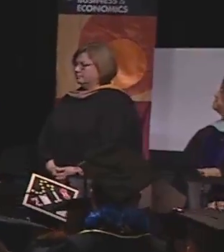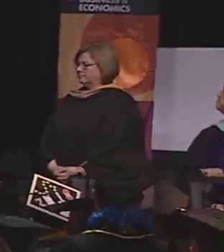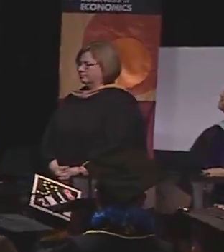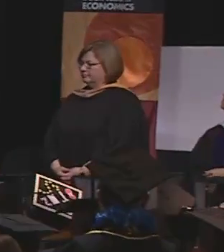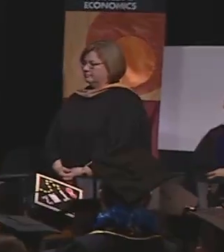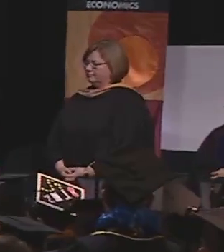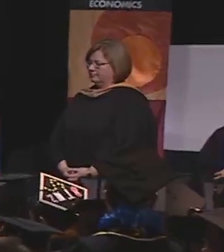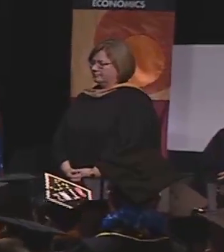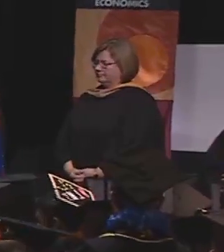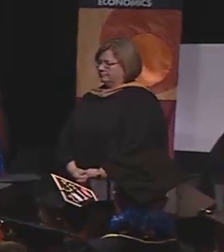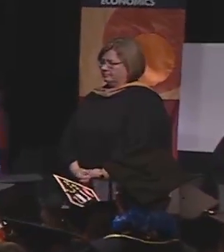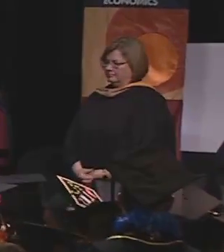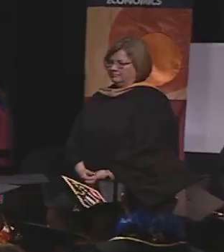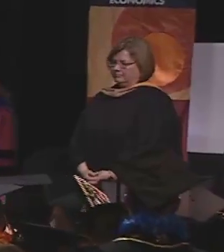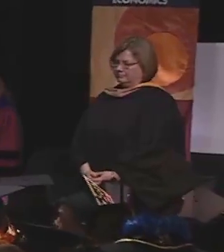THE LYRICS CAN BE FOUND INSIDE YOUR PROGRAM.